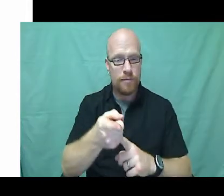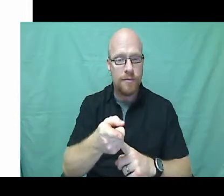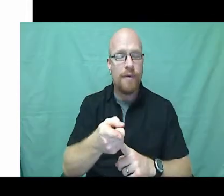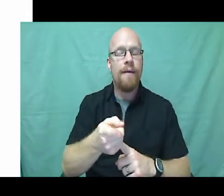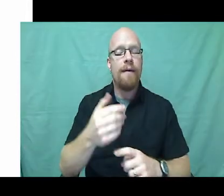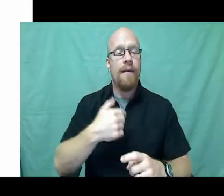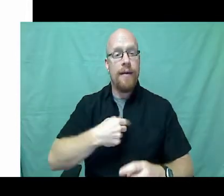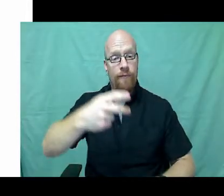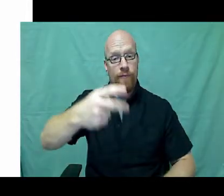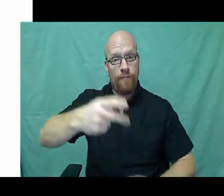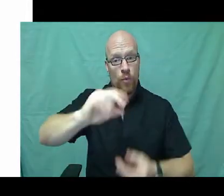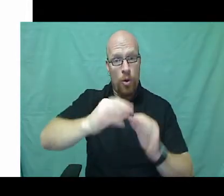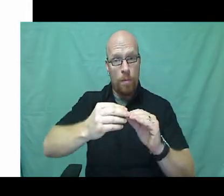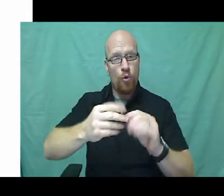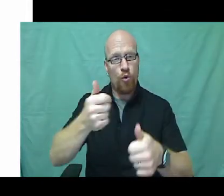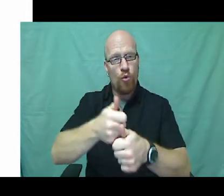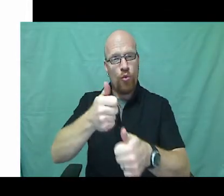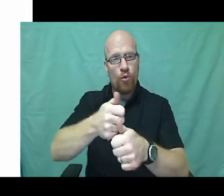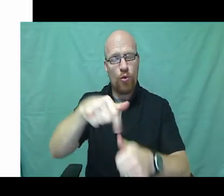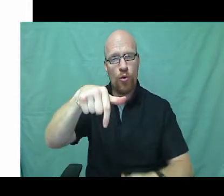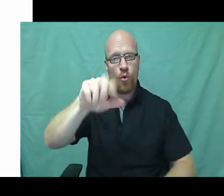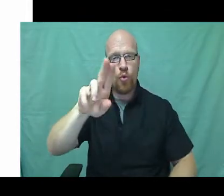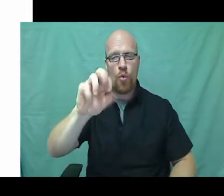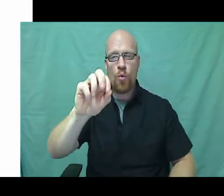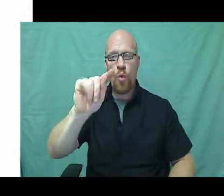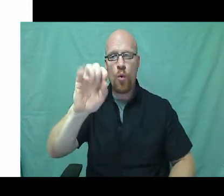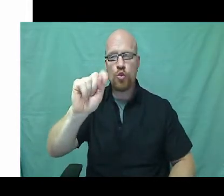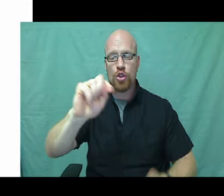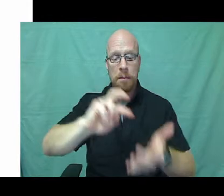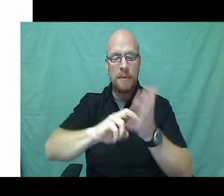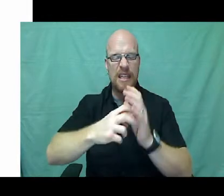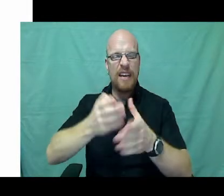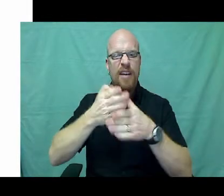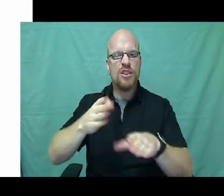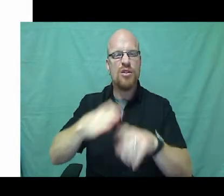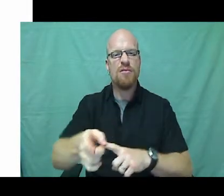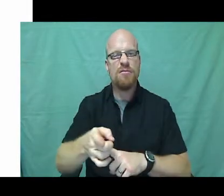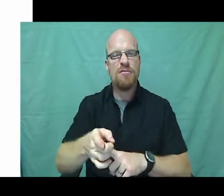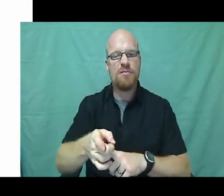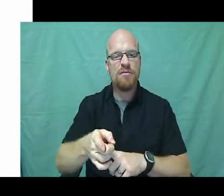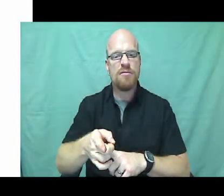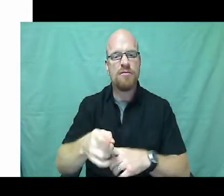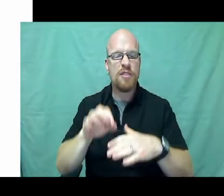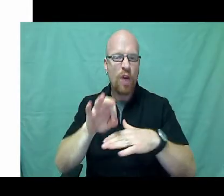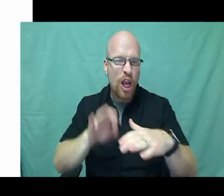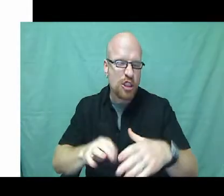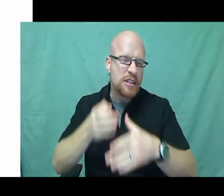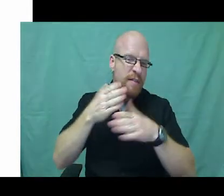So here we have, we have two numbers that are quotient or a division problem.